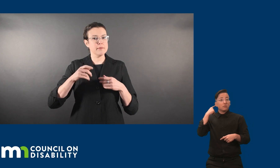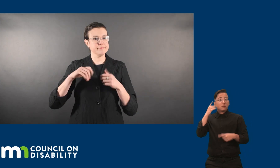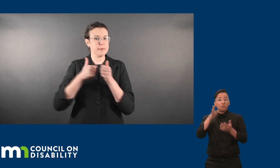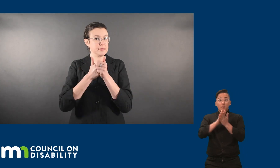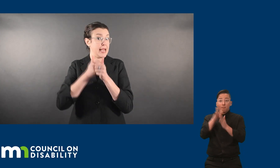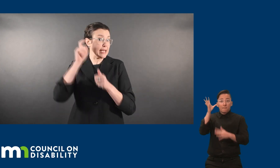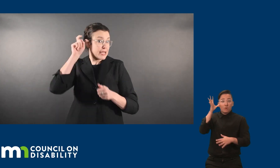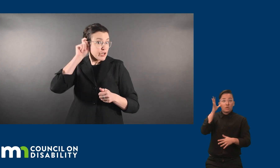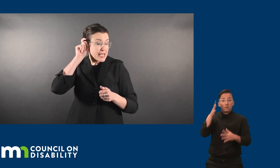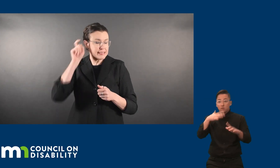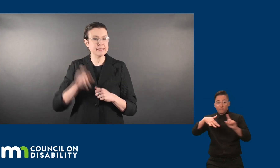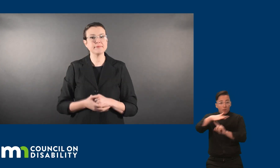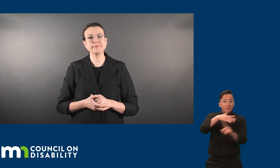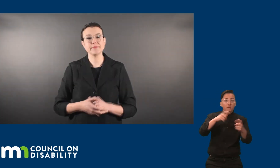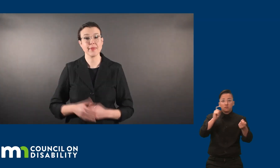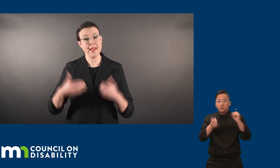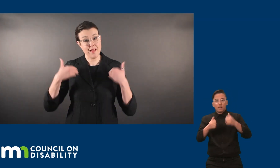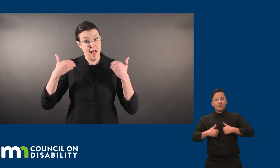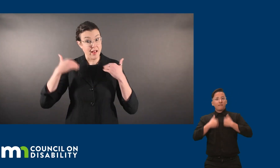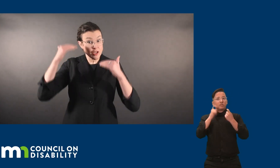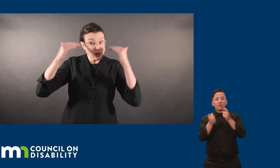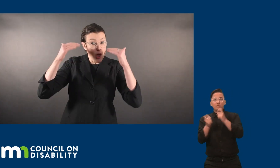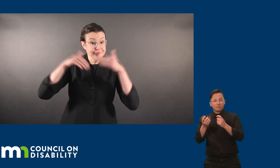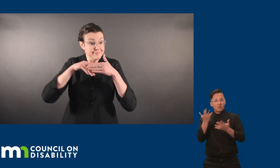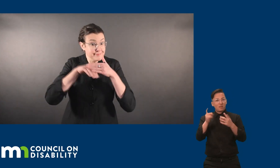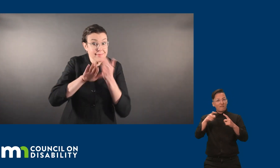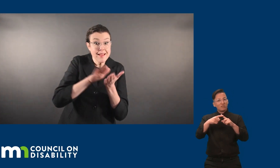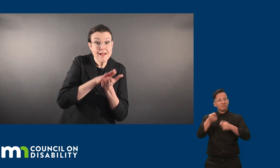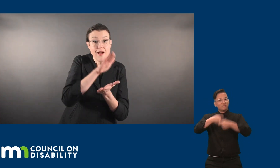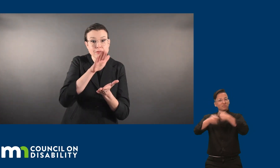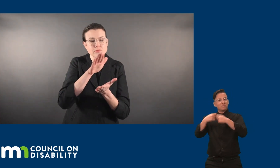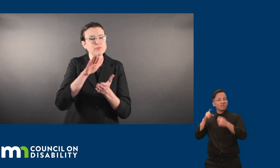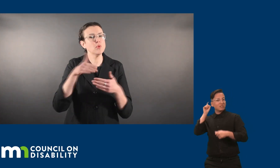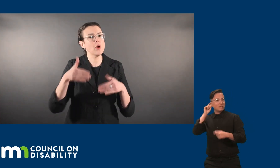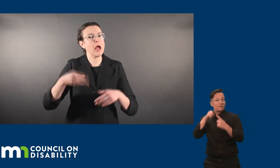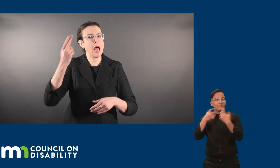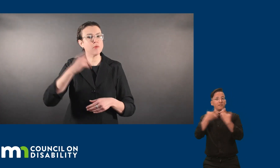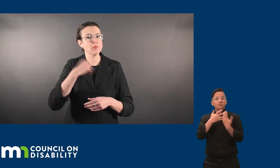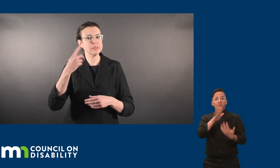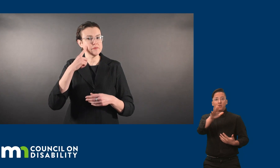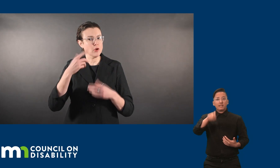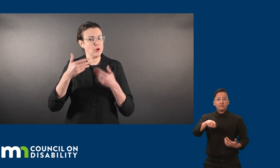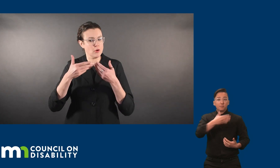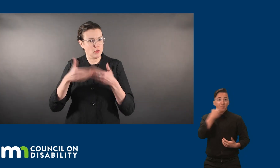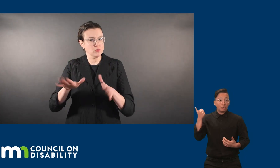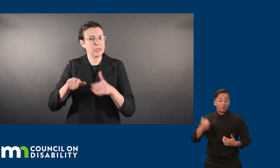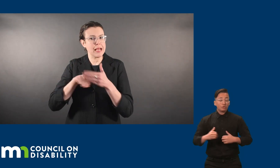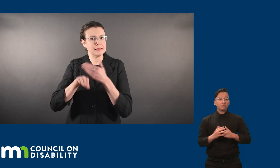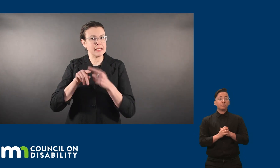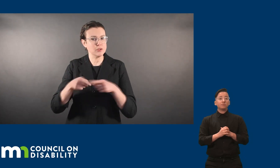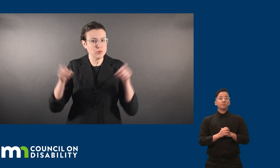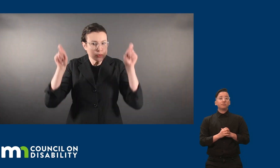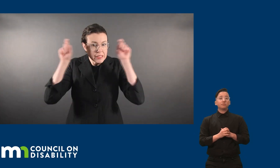require updated hearing aids. Young adults entering college are at high risk